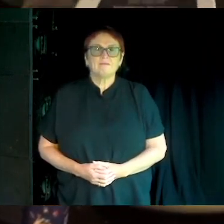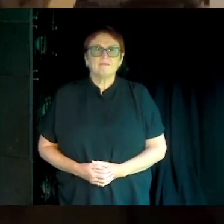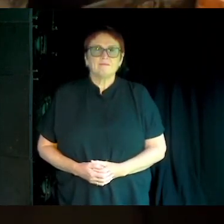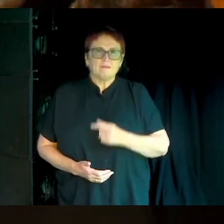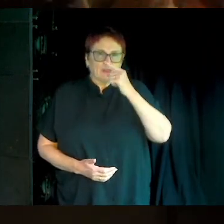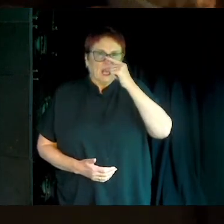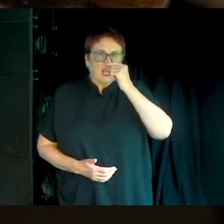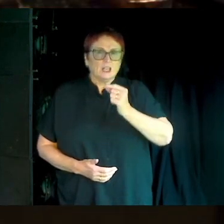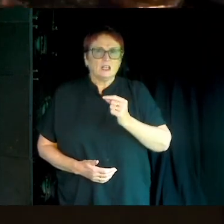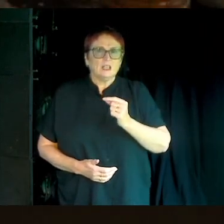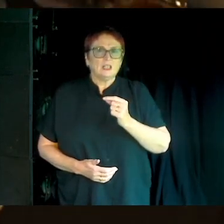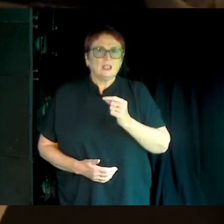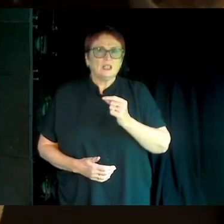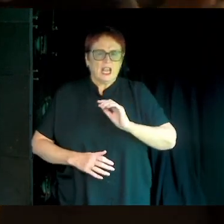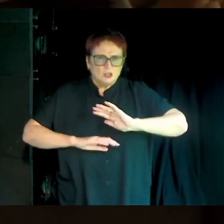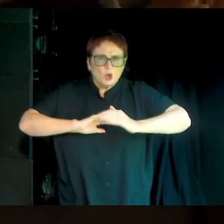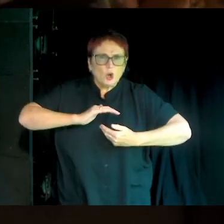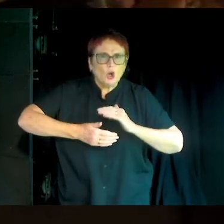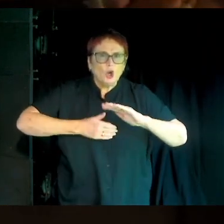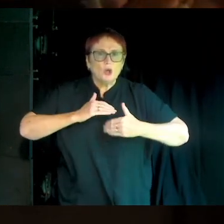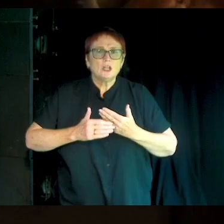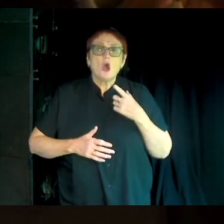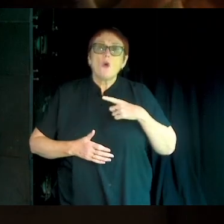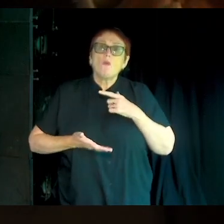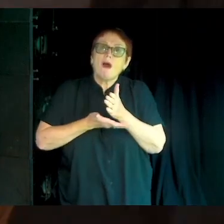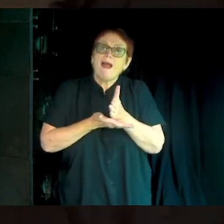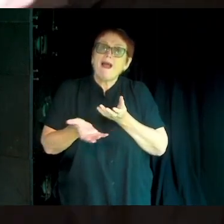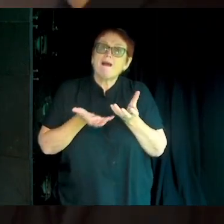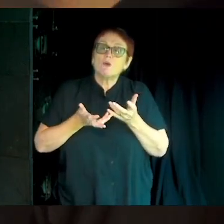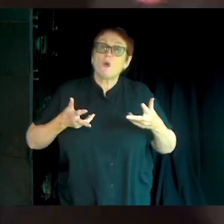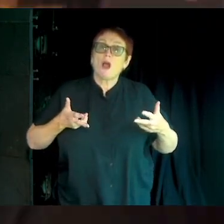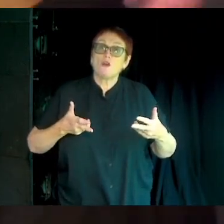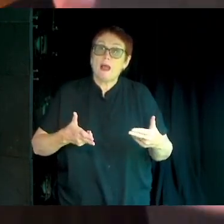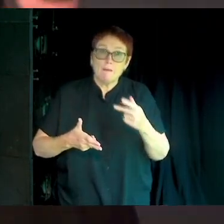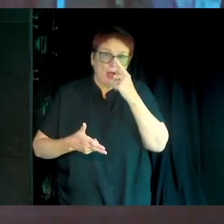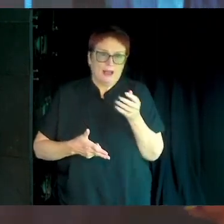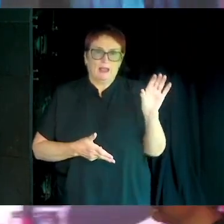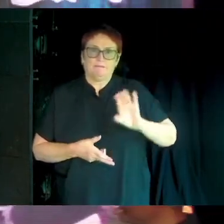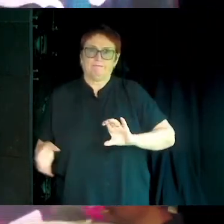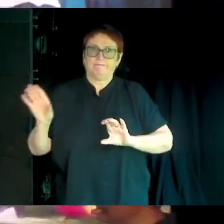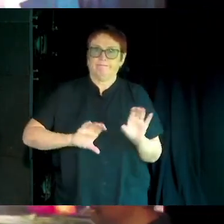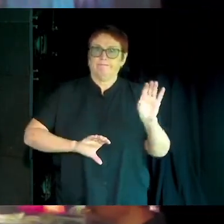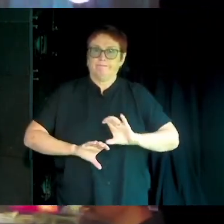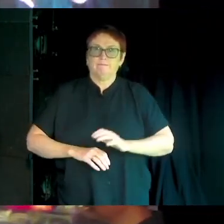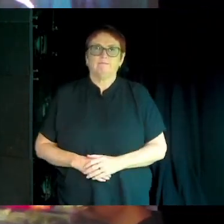or you can put it inside it the reason why I cook them so that I can put this and some chicken stock